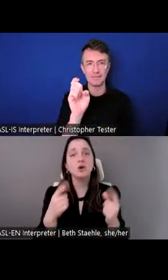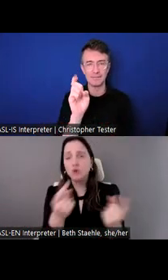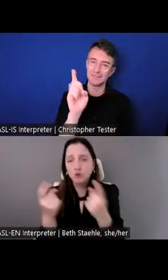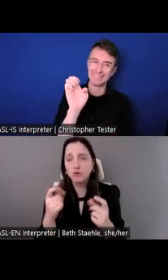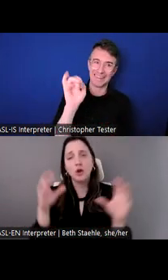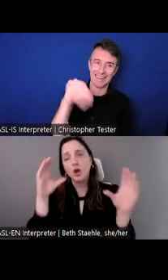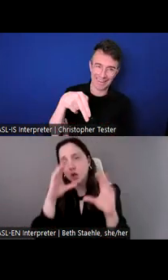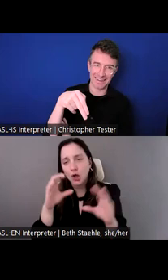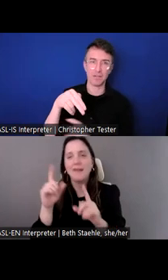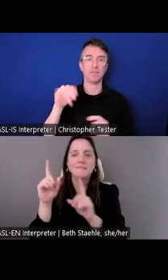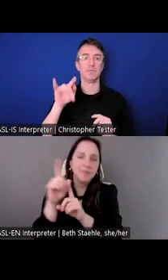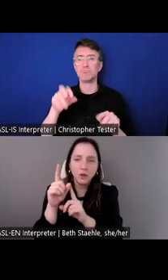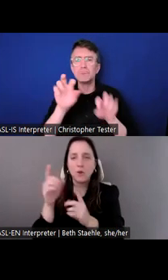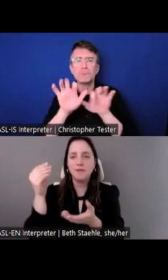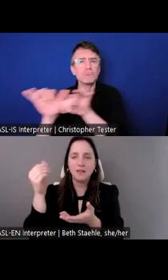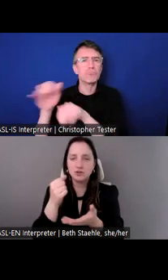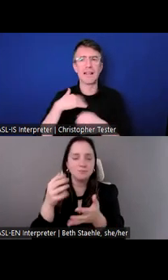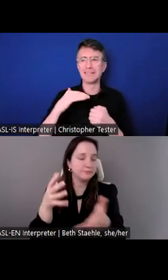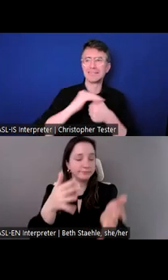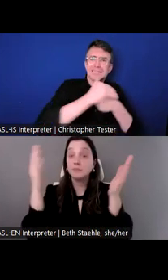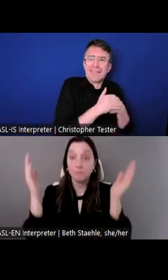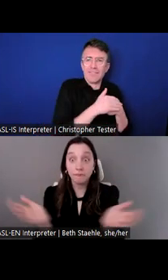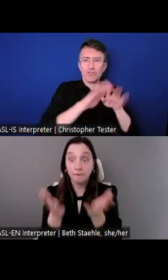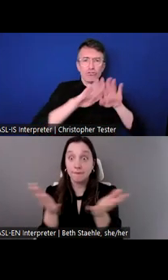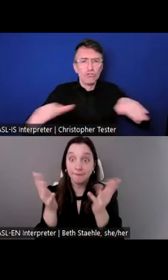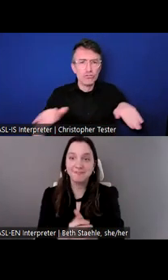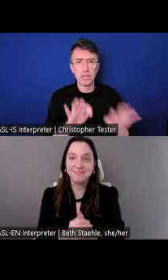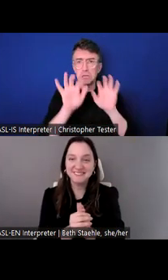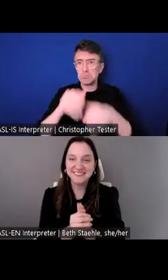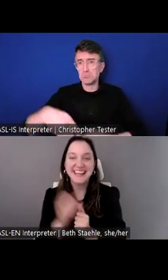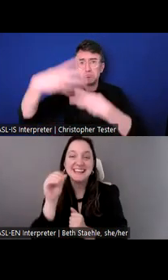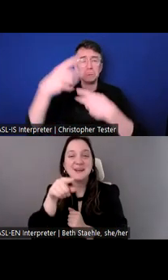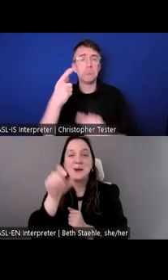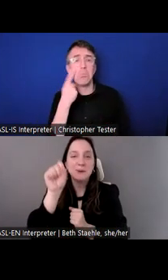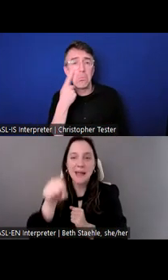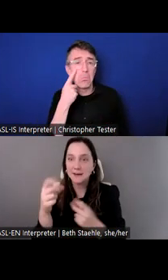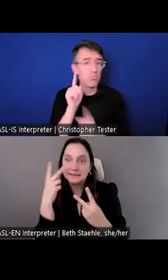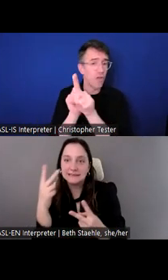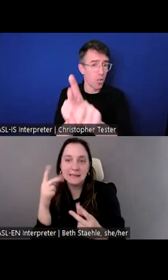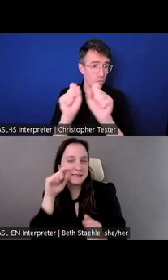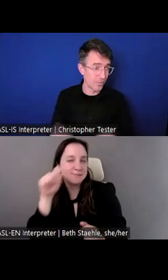So you'll be the first one to know when we get those posted.